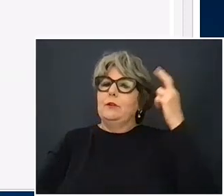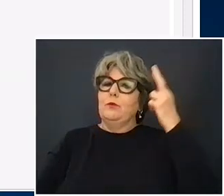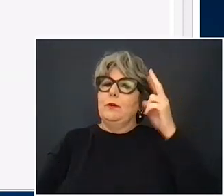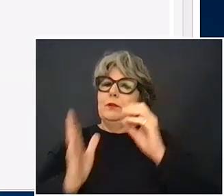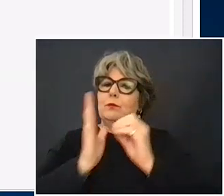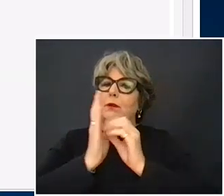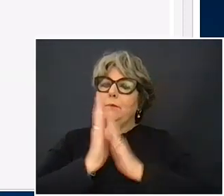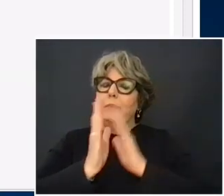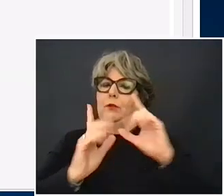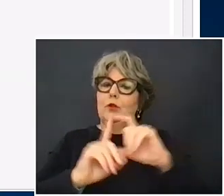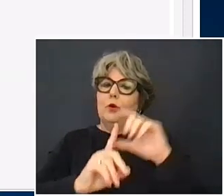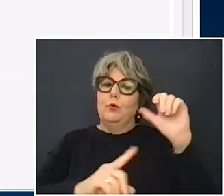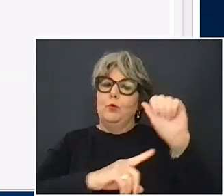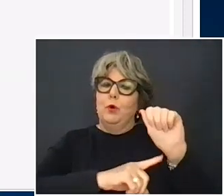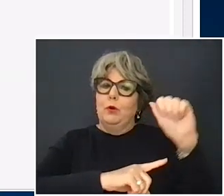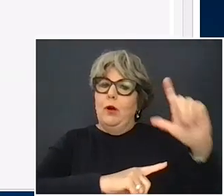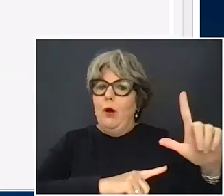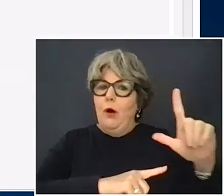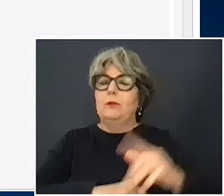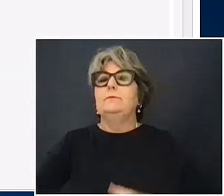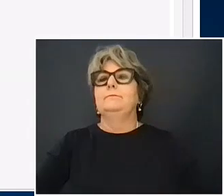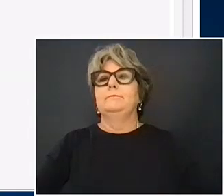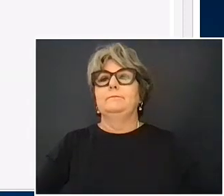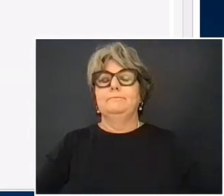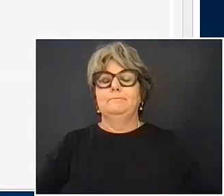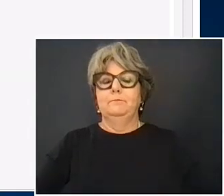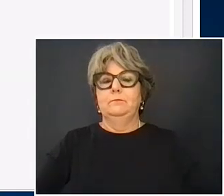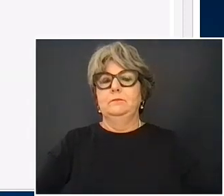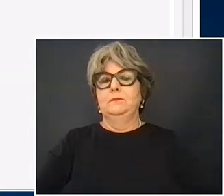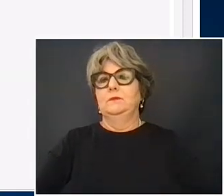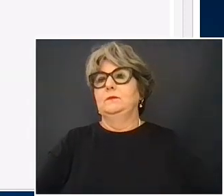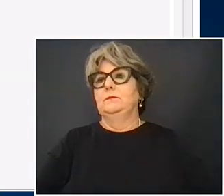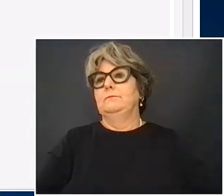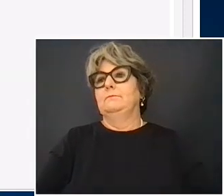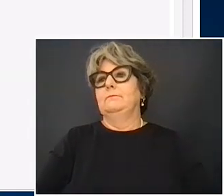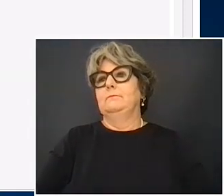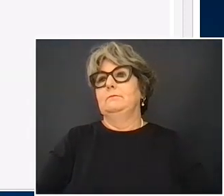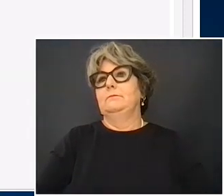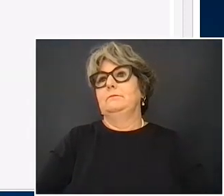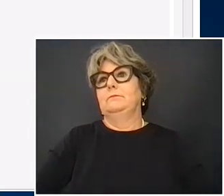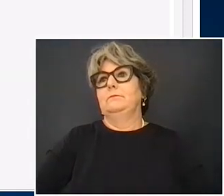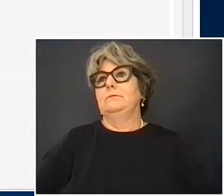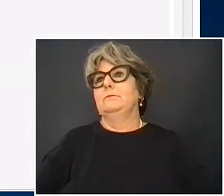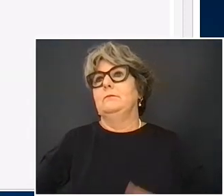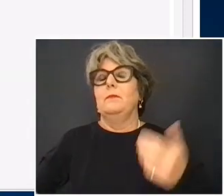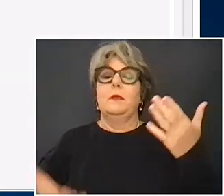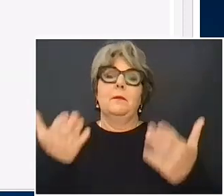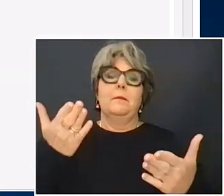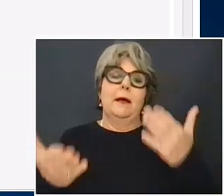language is written now. It could be conceivable that that location never gets looked at.